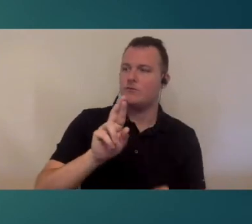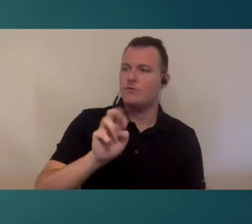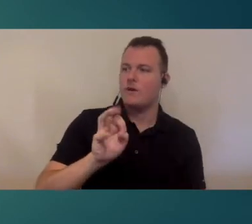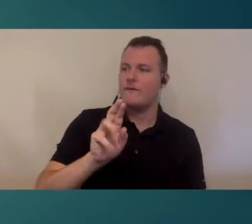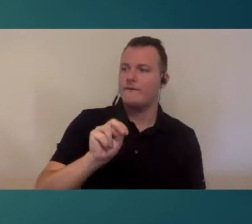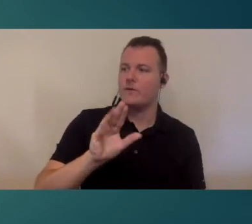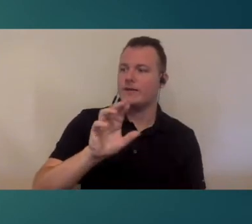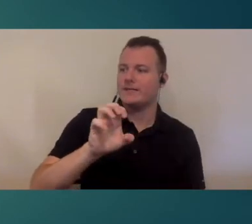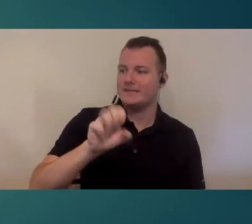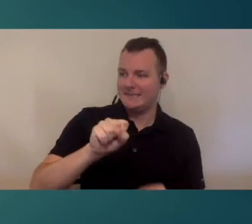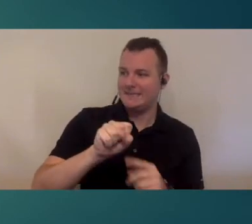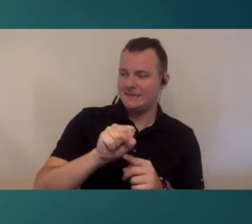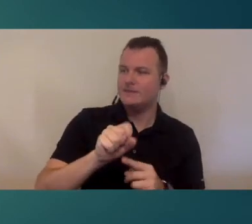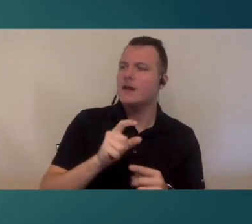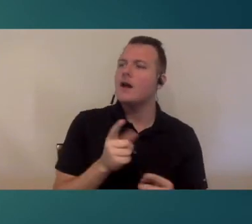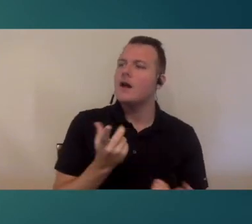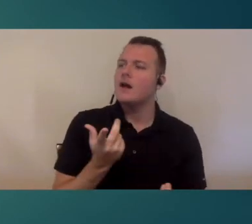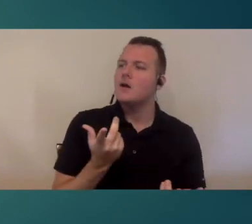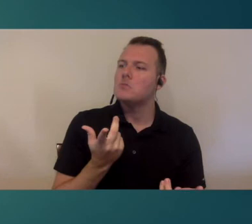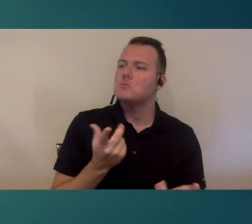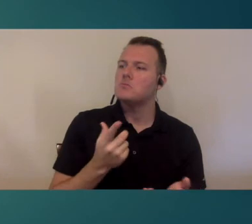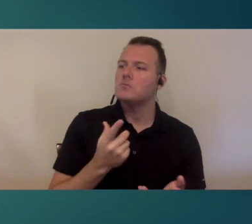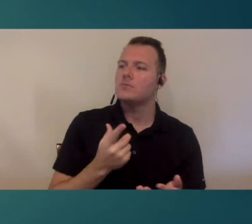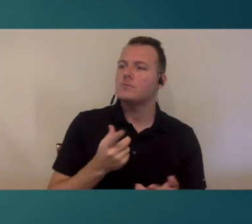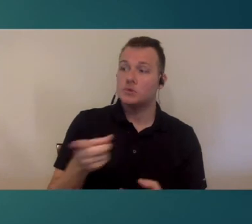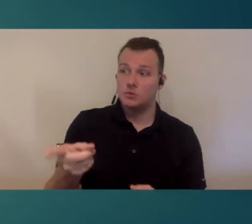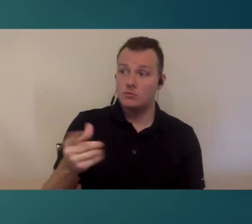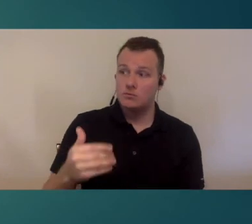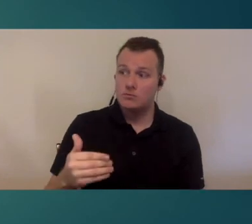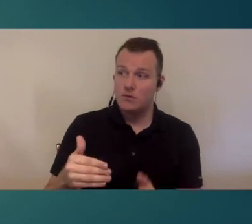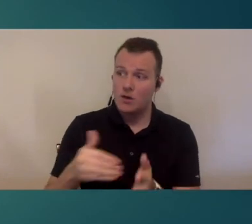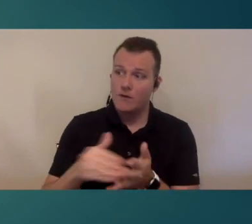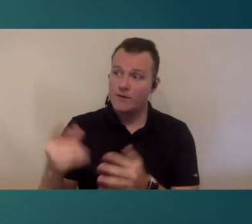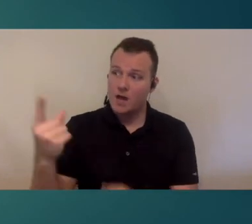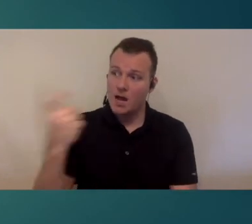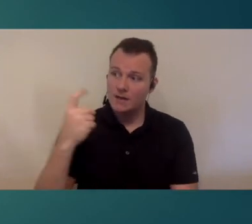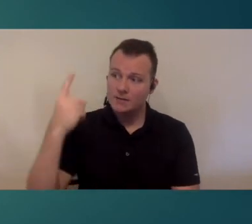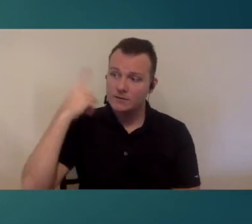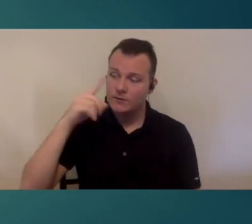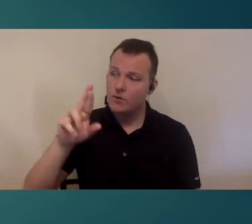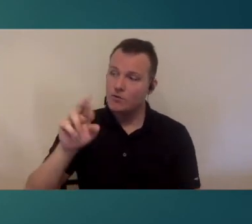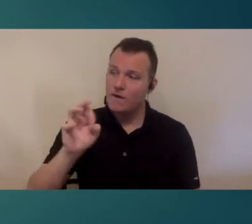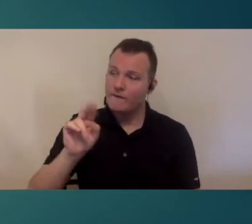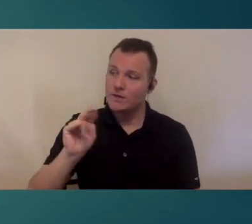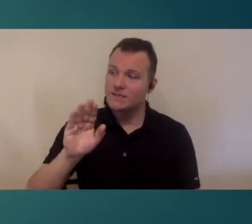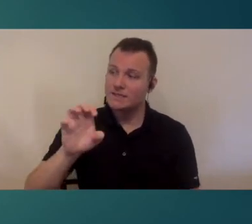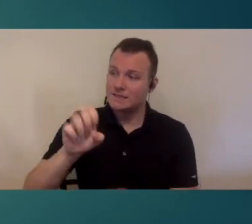what should applicants consider? Do you often ask for references with